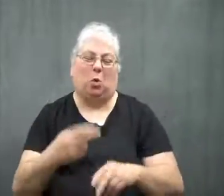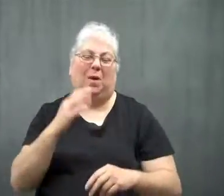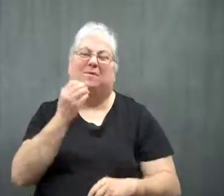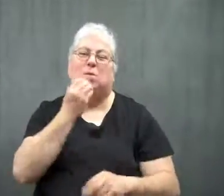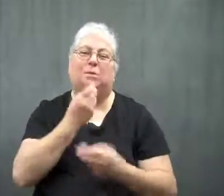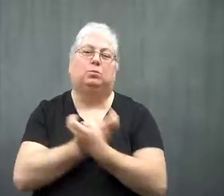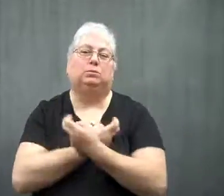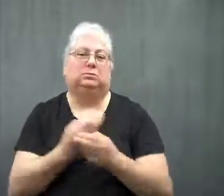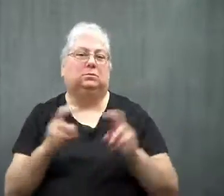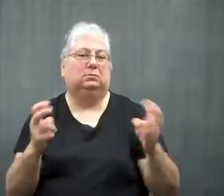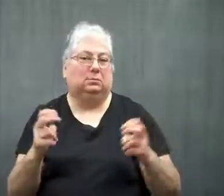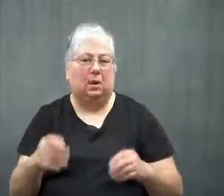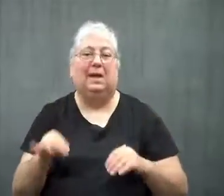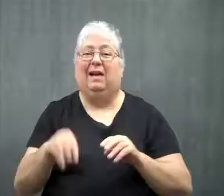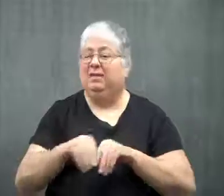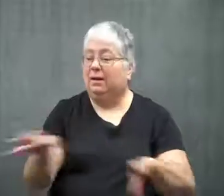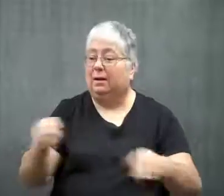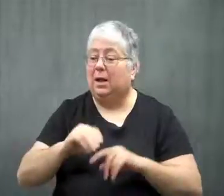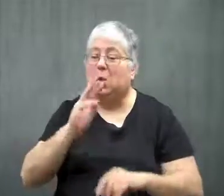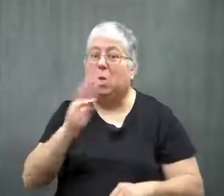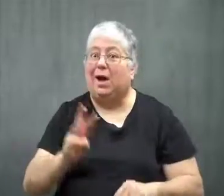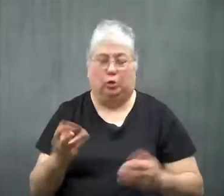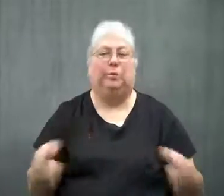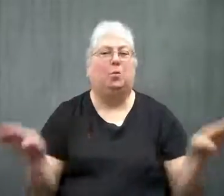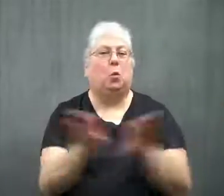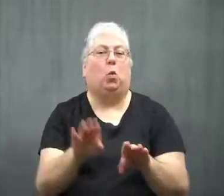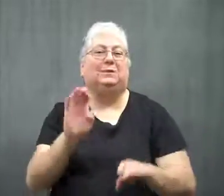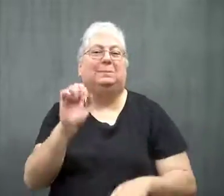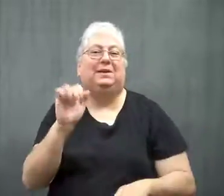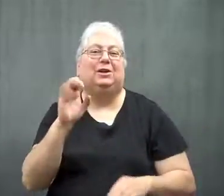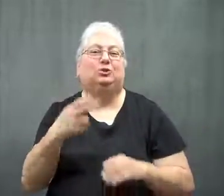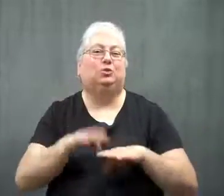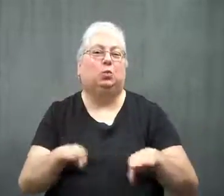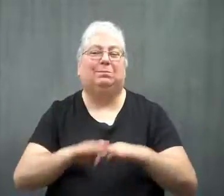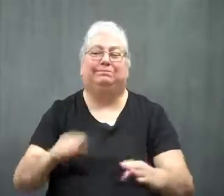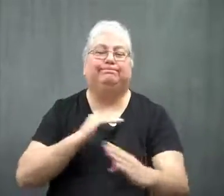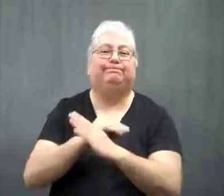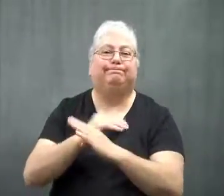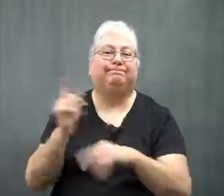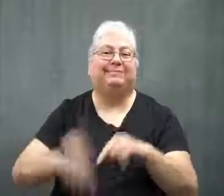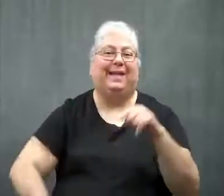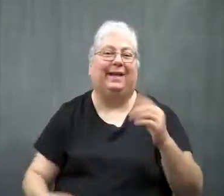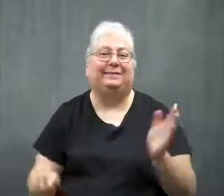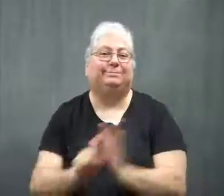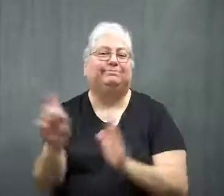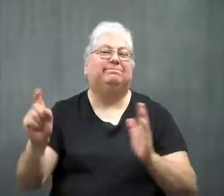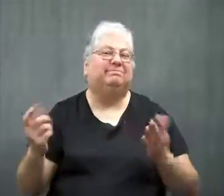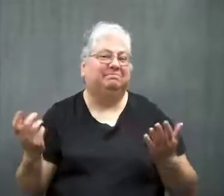That would be called food poisoning. If there's a high concentration in the water, it can shut down beaches.